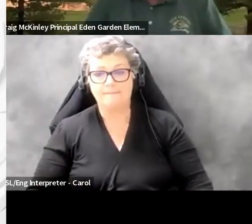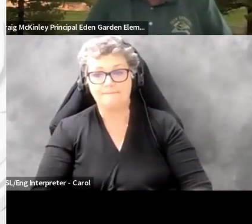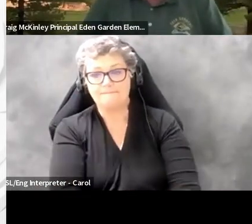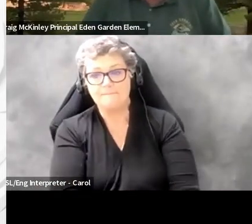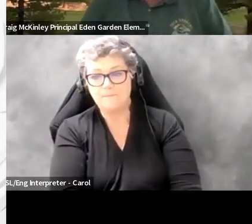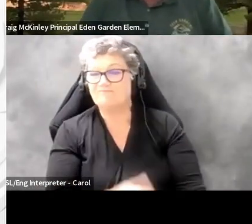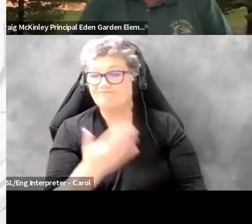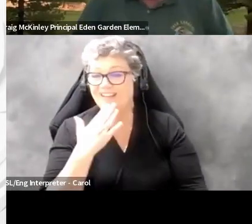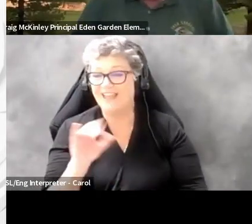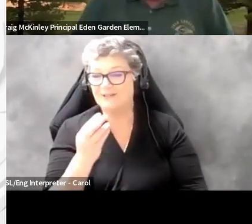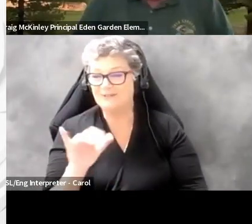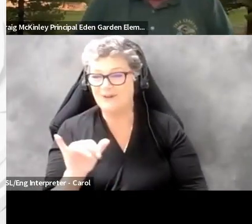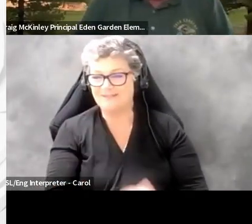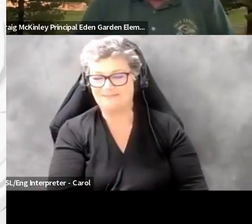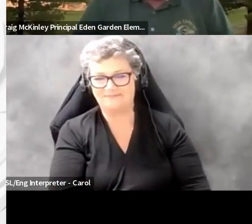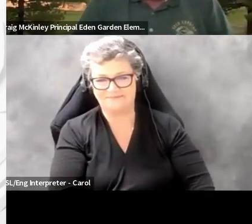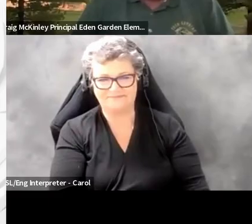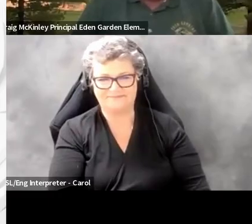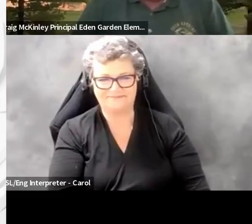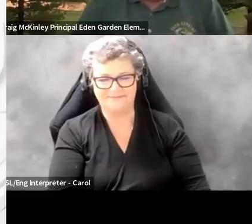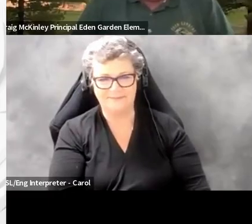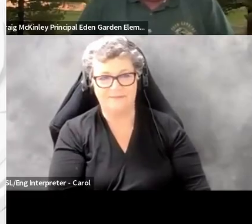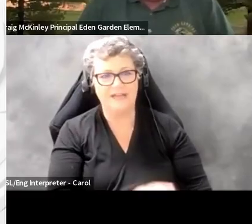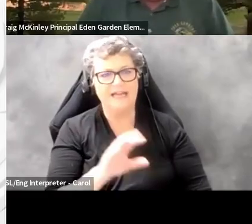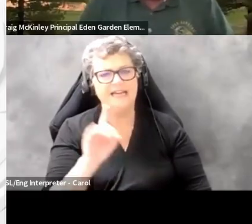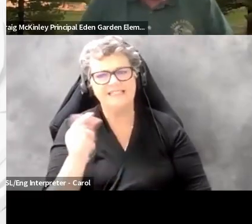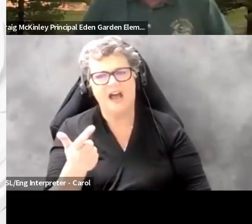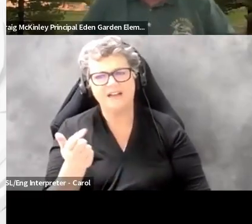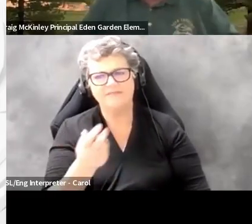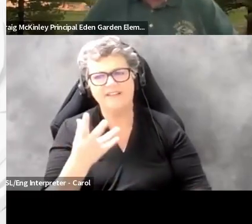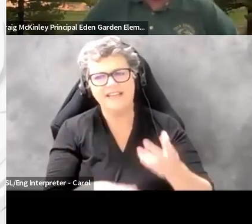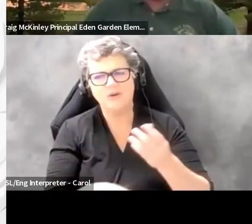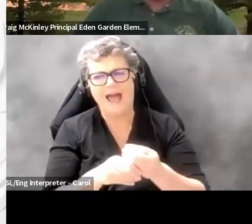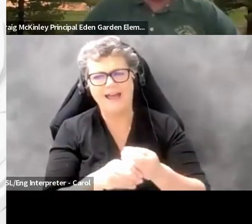Lillie Moffett: Thank you Joy. Doug do you have anything to add for this one?